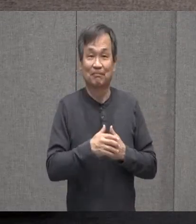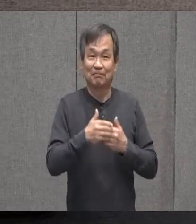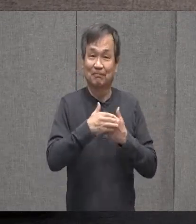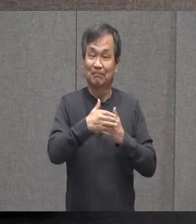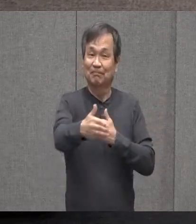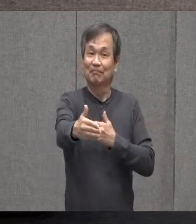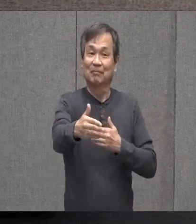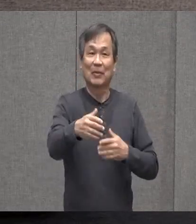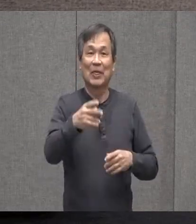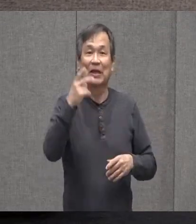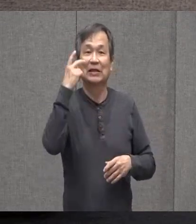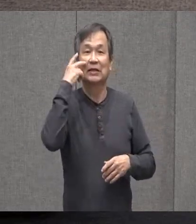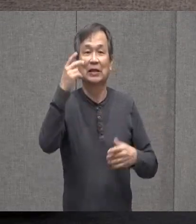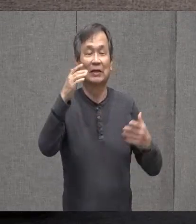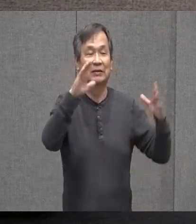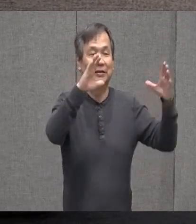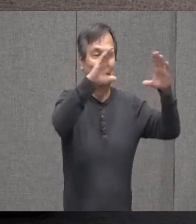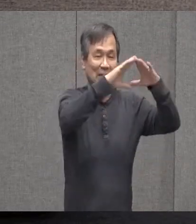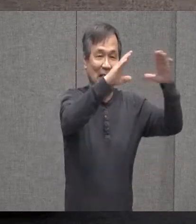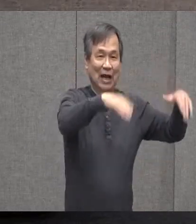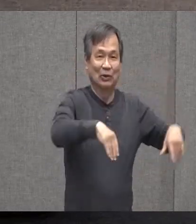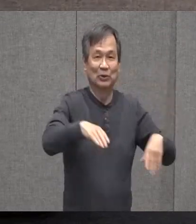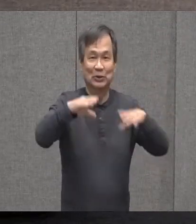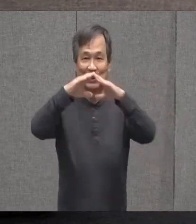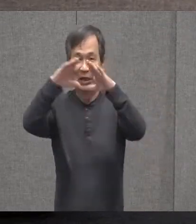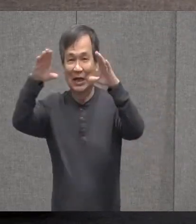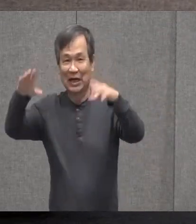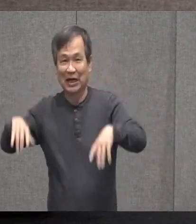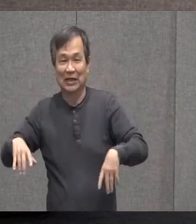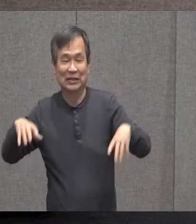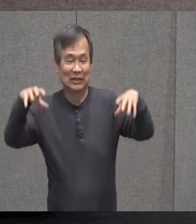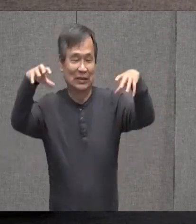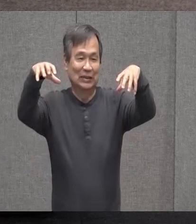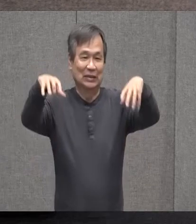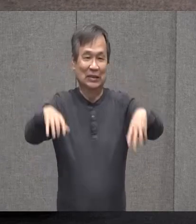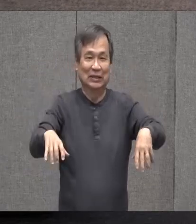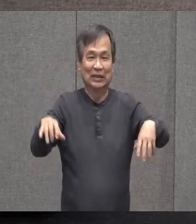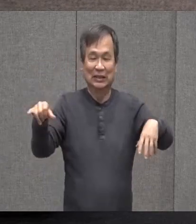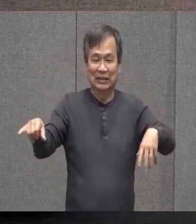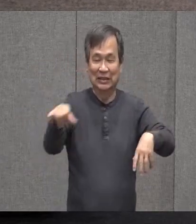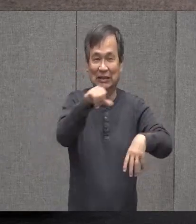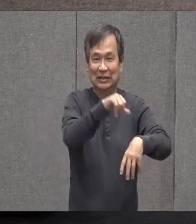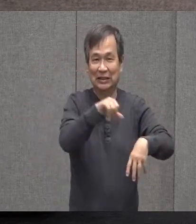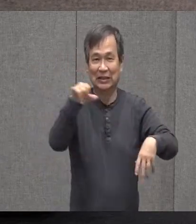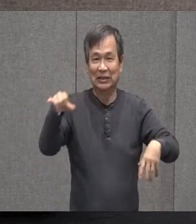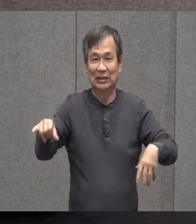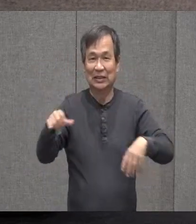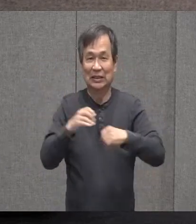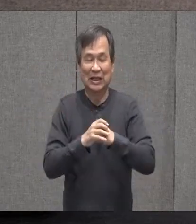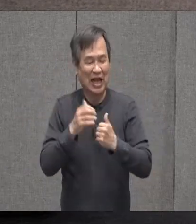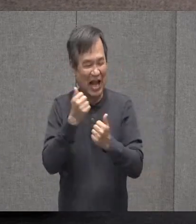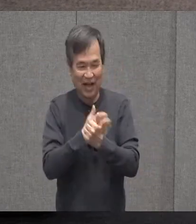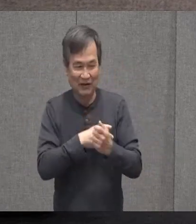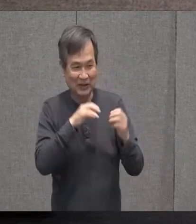The Haktaks built two fine homes, each with identical tea pots, rice bowls, and furniture.